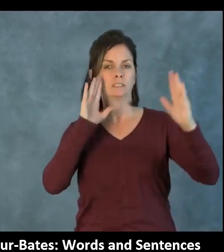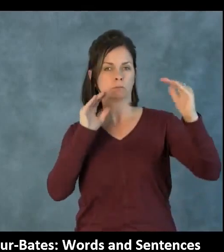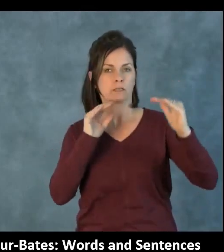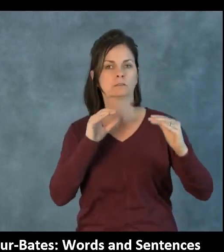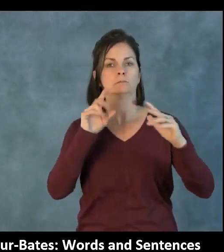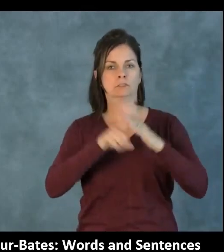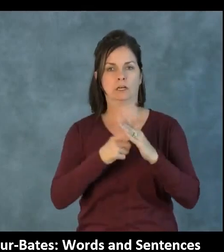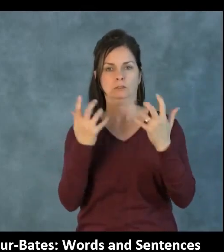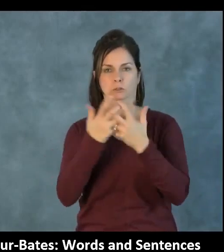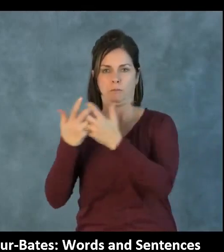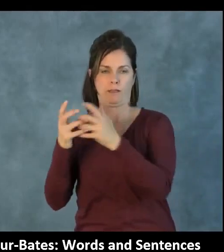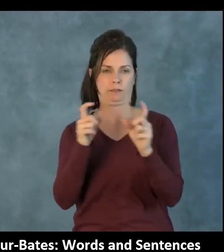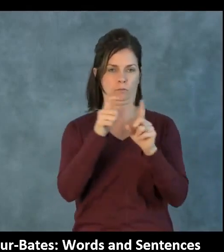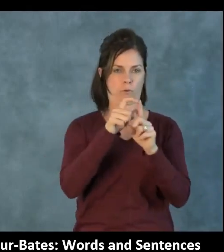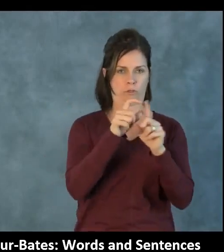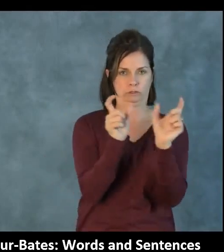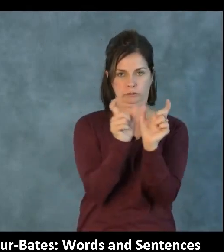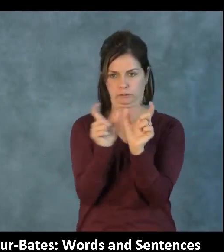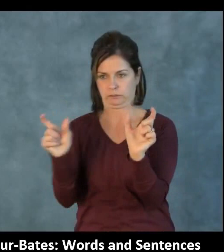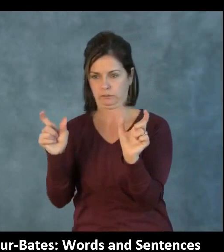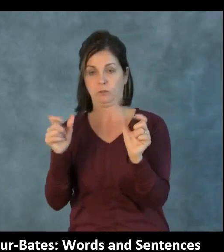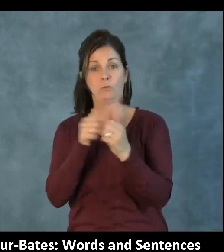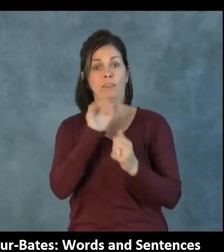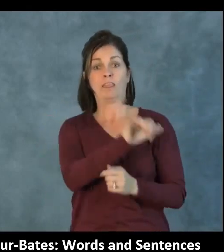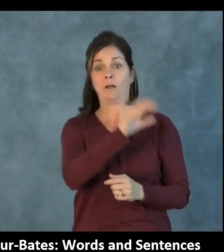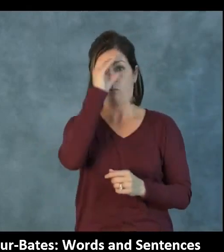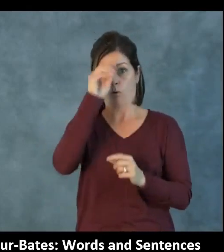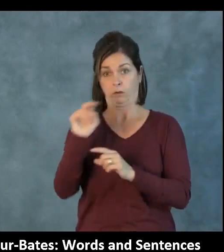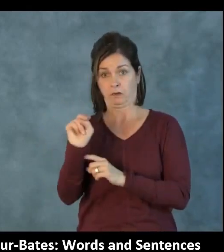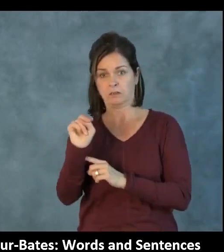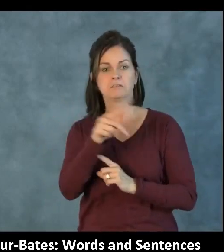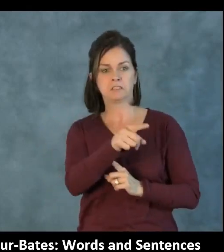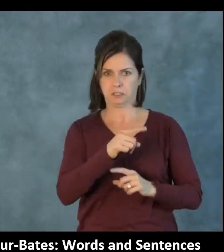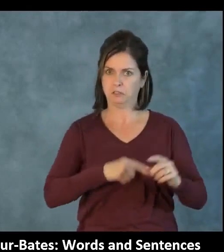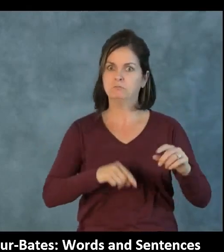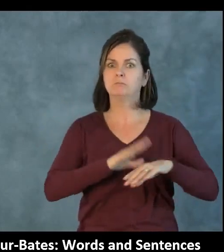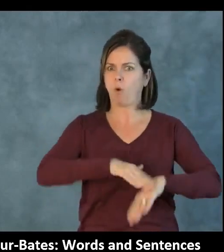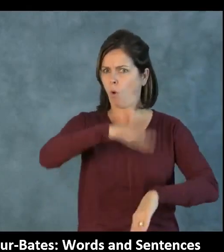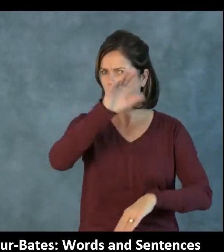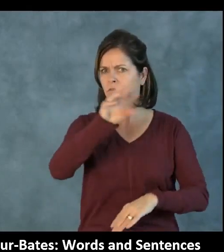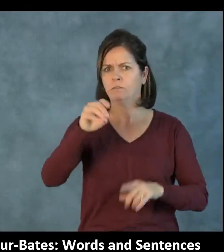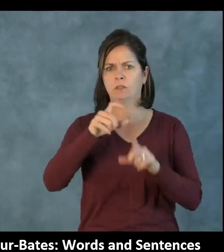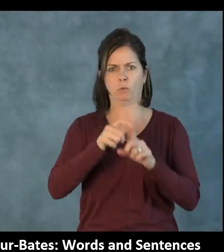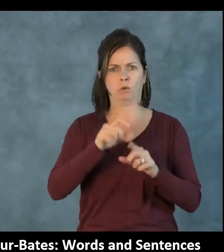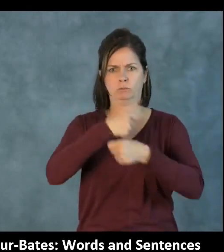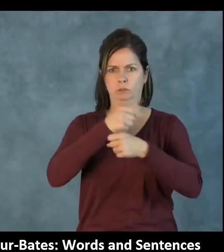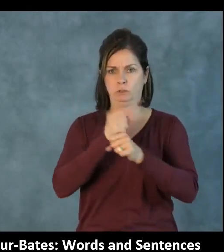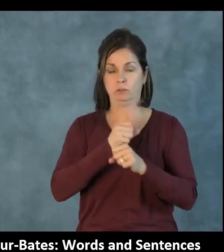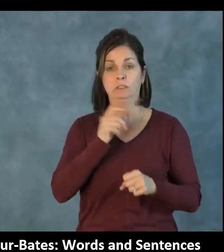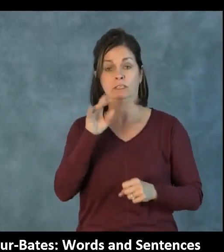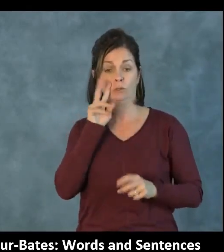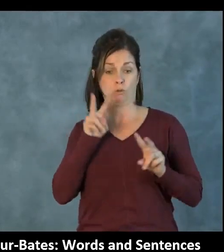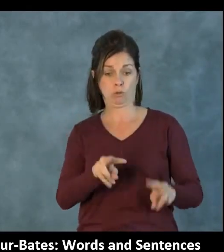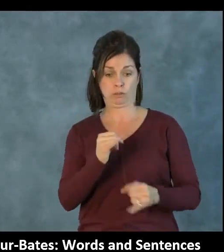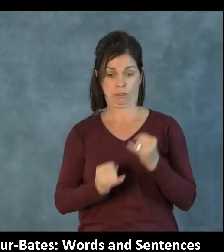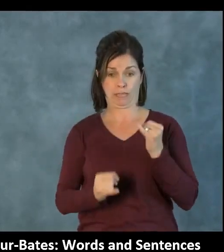this has happened. He's producing well over 50 words, and if we look at the last item on the summary,